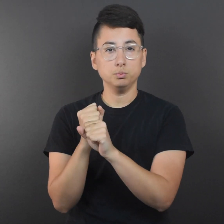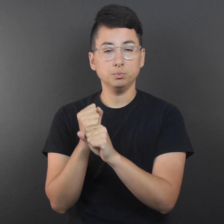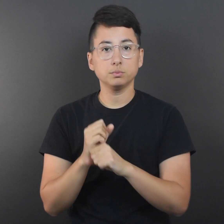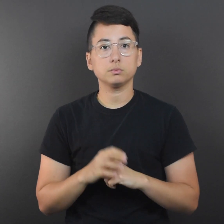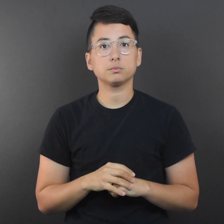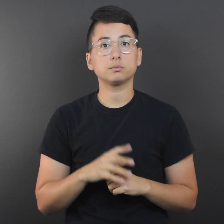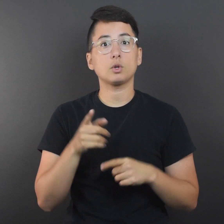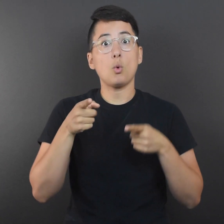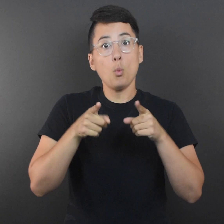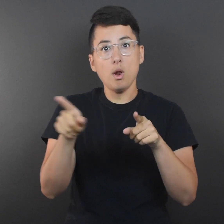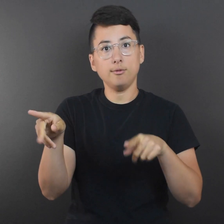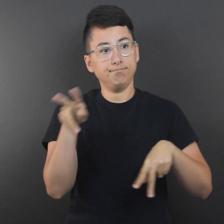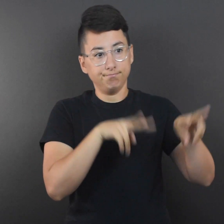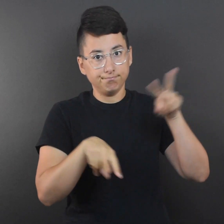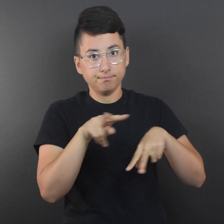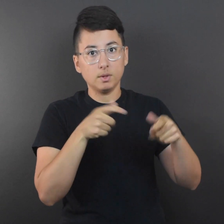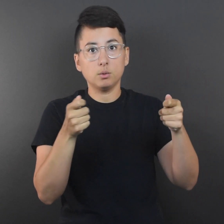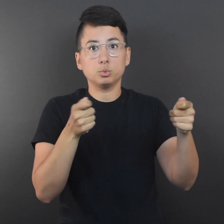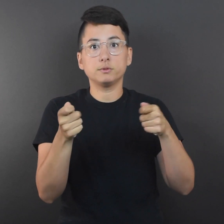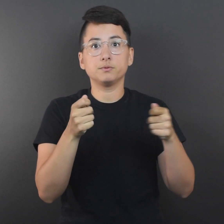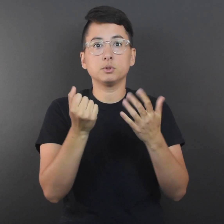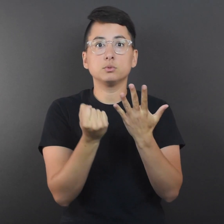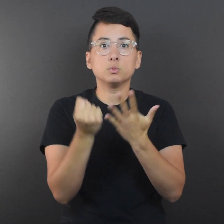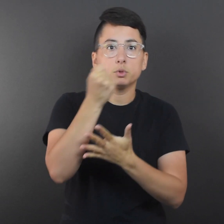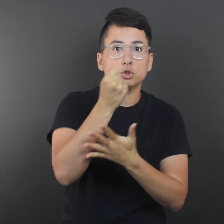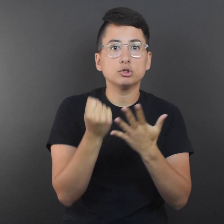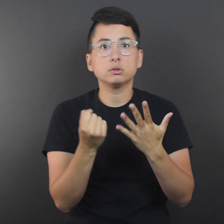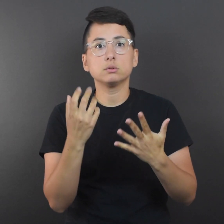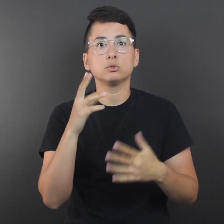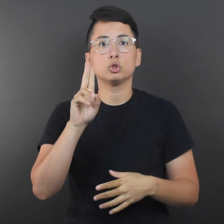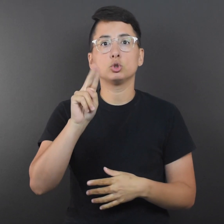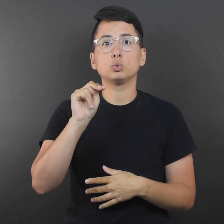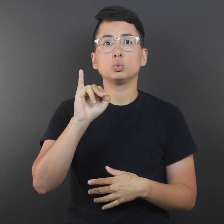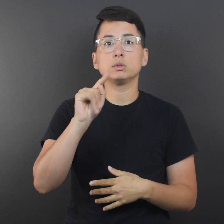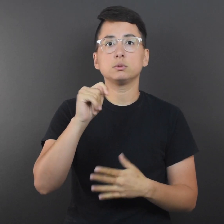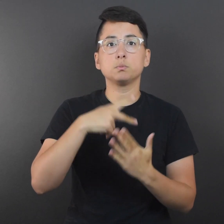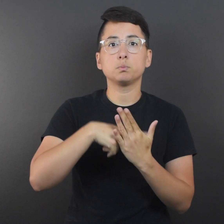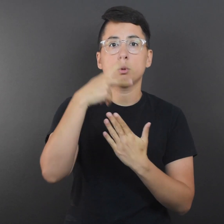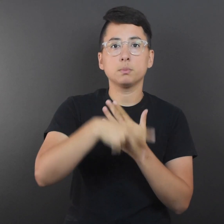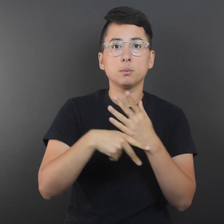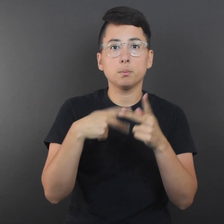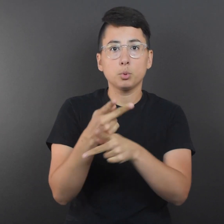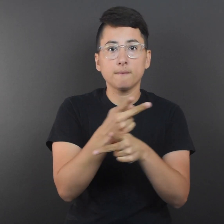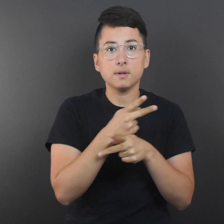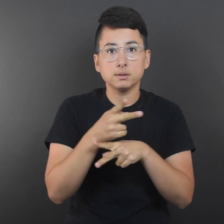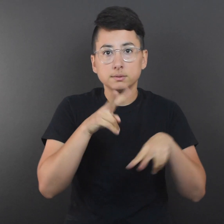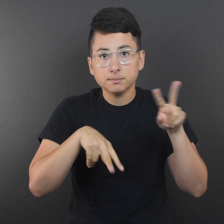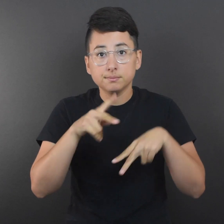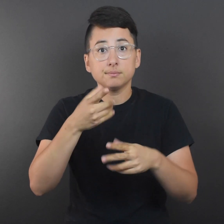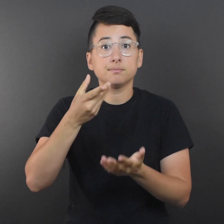(OCO) while overseeing the administrative priorities, unit and program supervision,